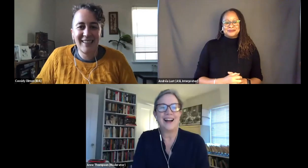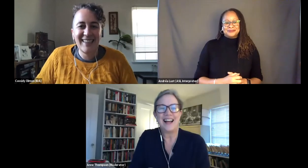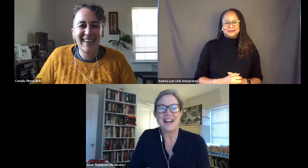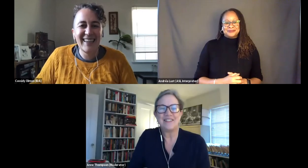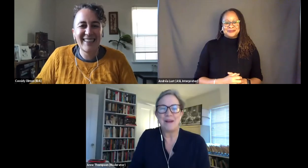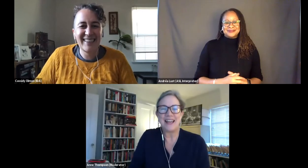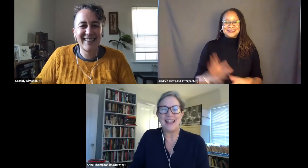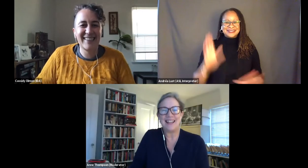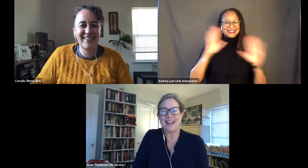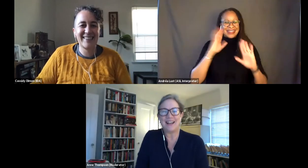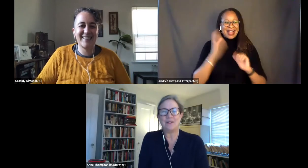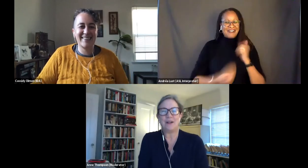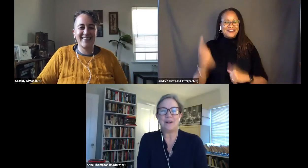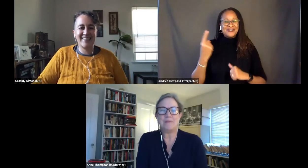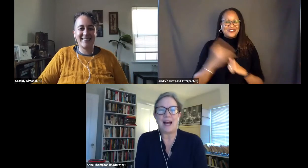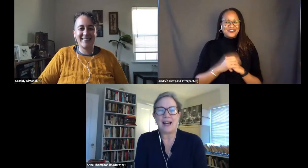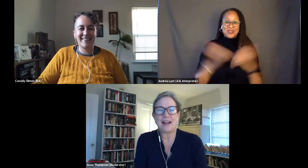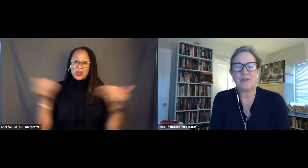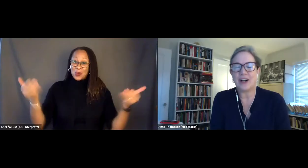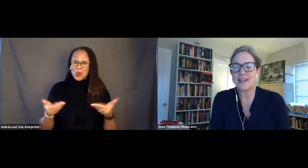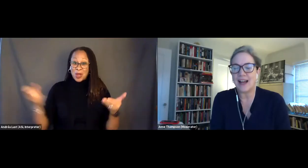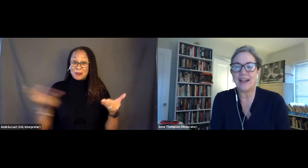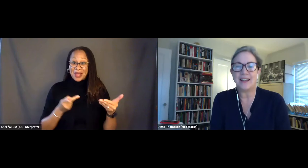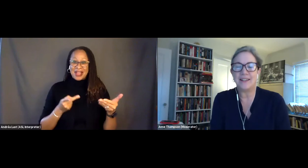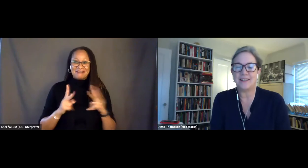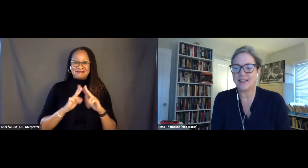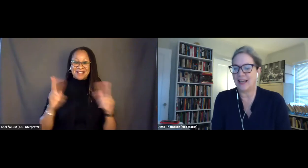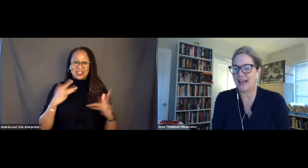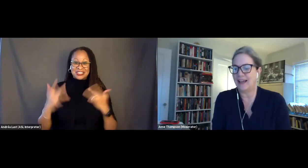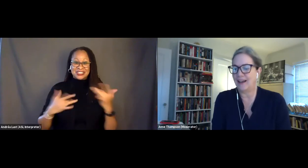Hi everybody, welcome back. I'm very excited today.